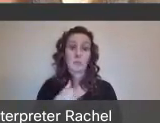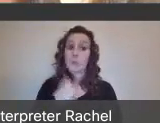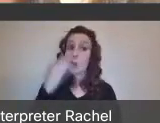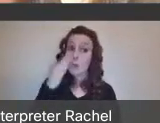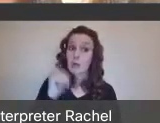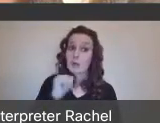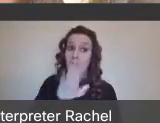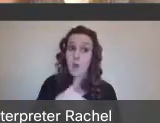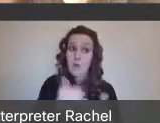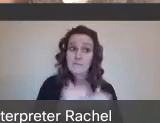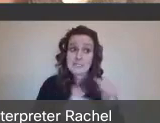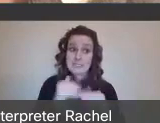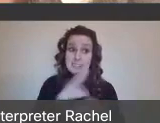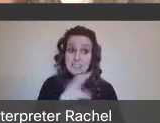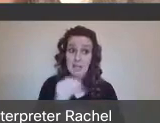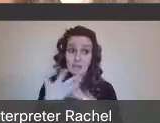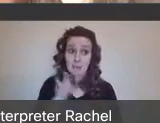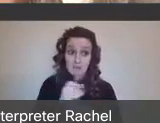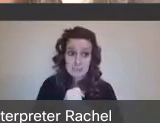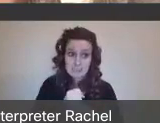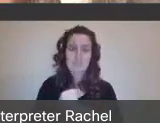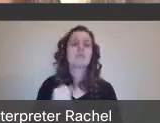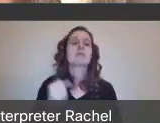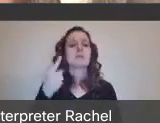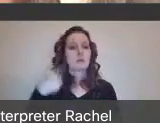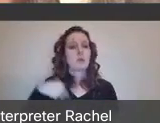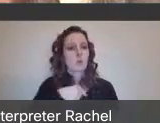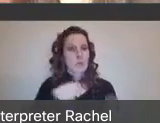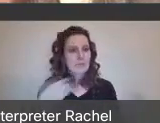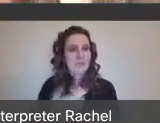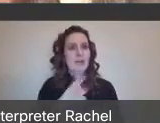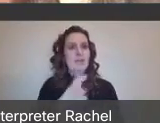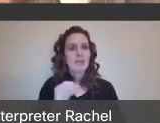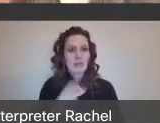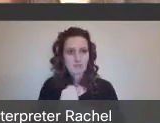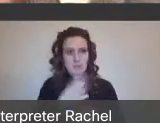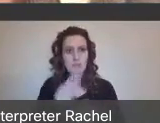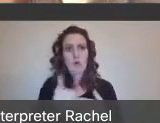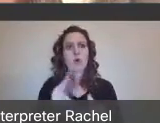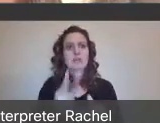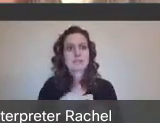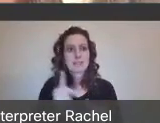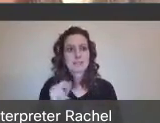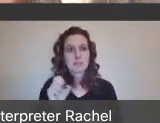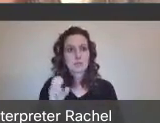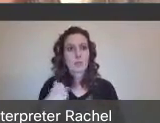but we here at the County have received all second doses that we were due. So we have not